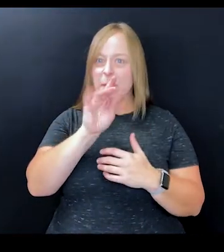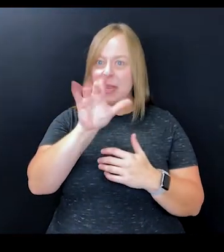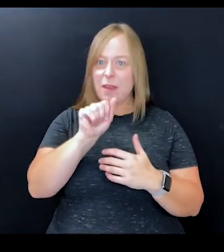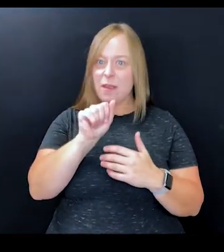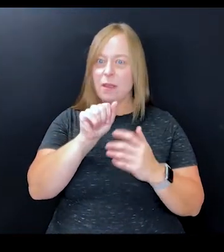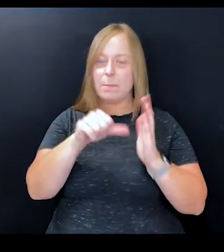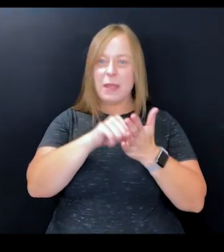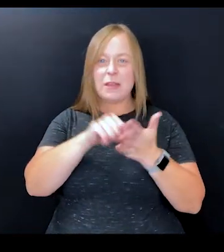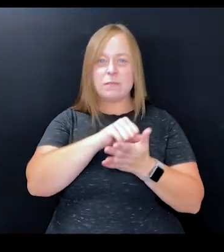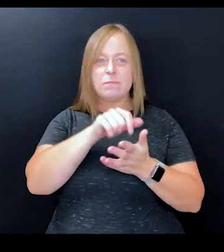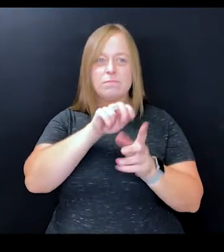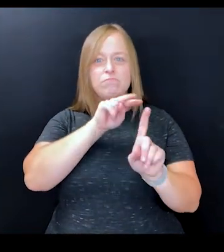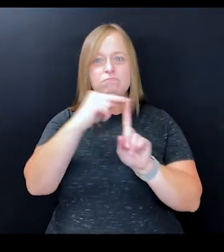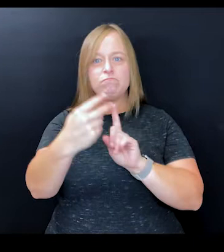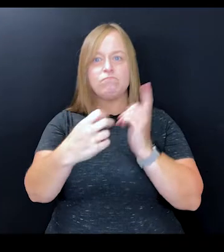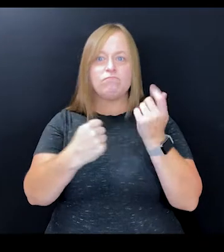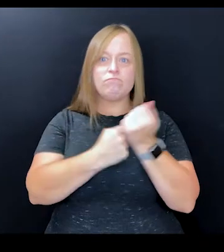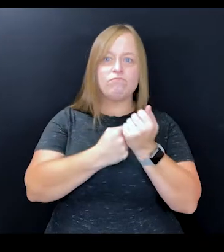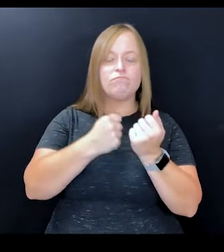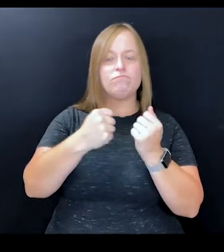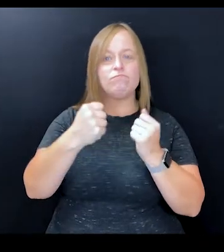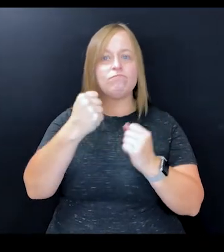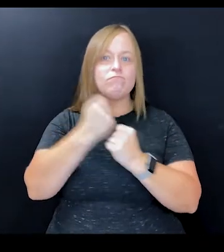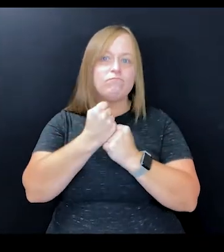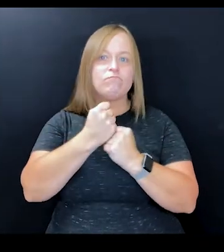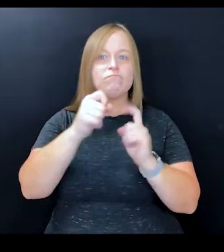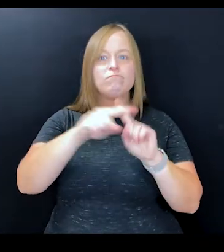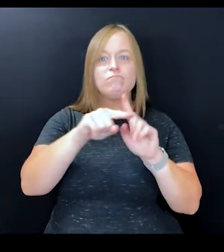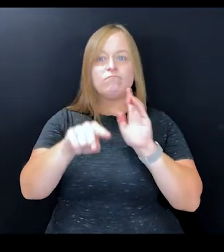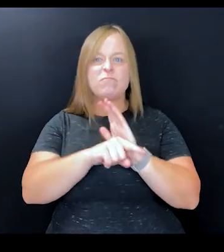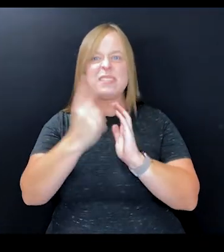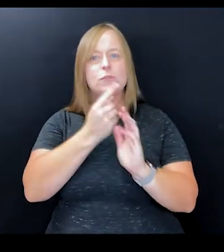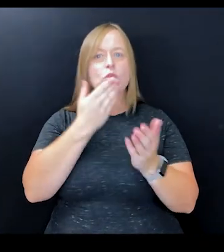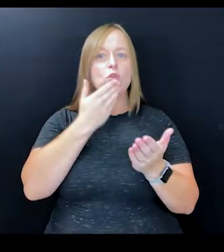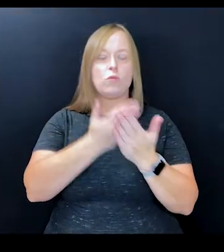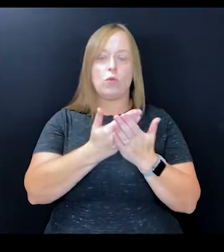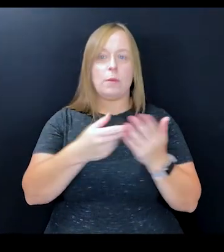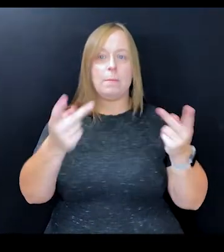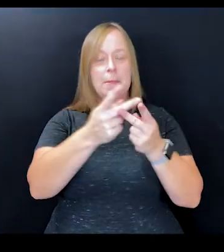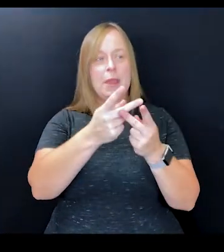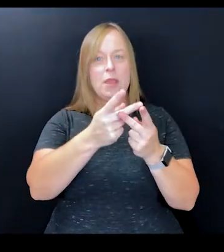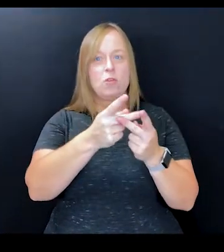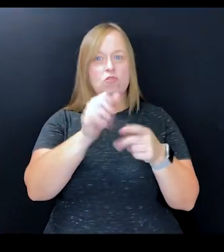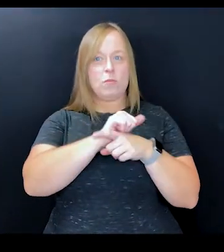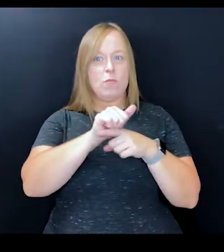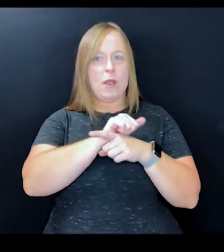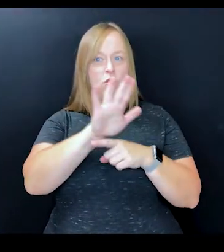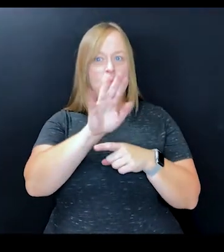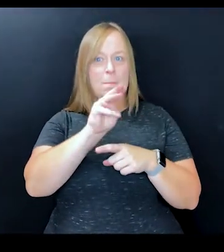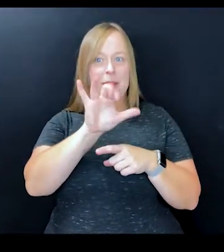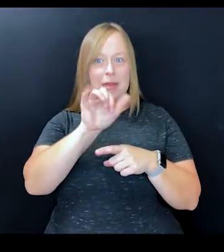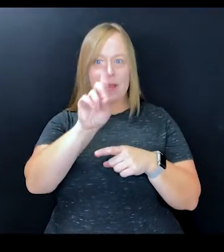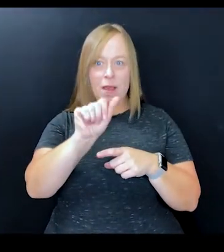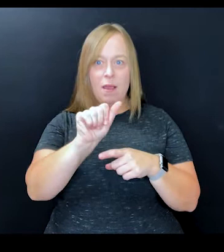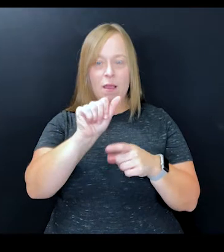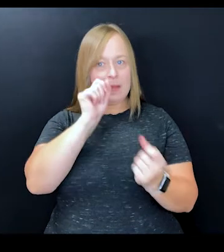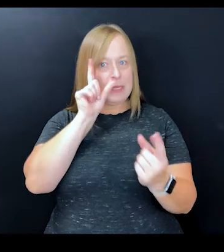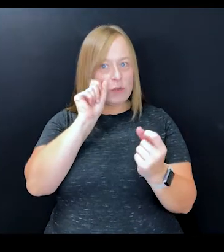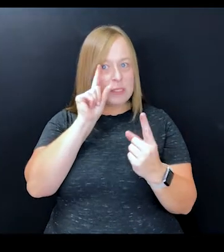stance on certain issues. And this is a great place to practice media literacy. For example,